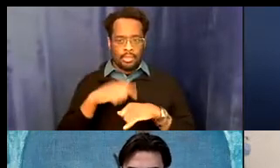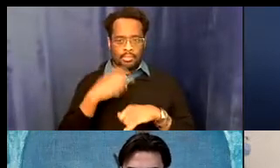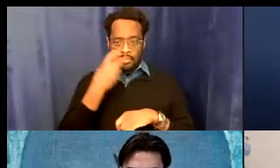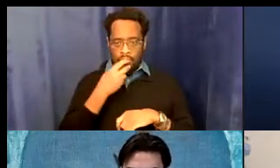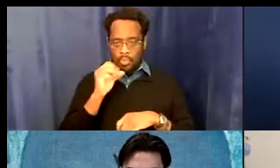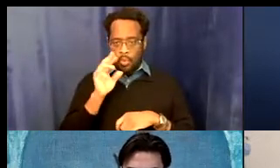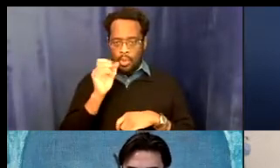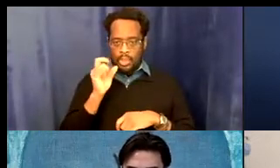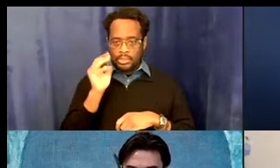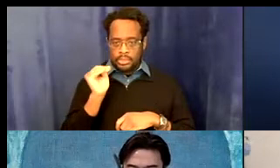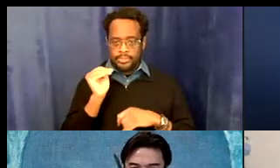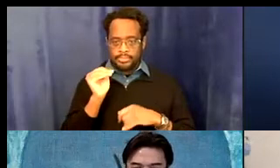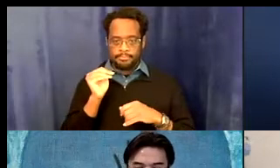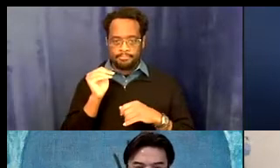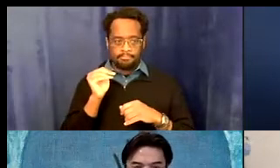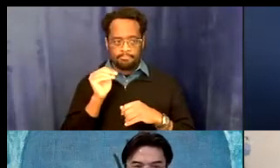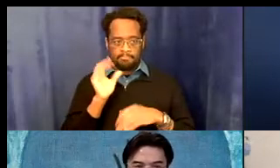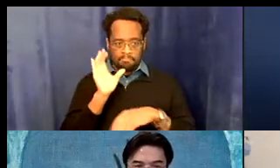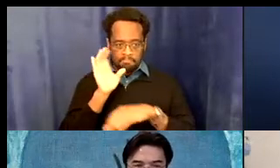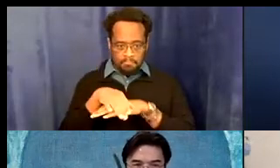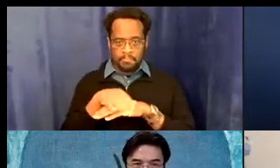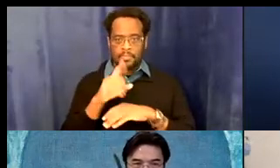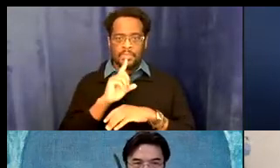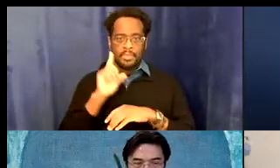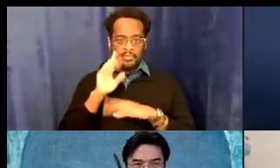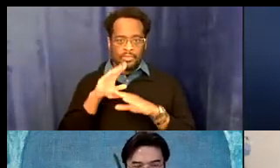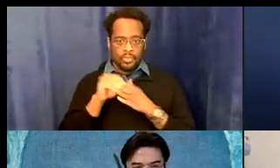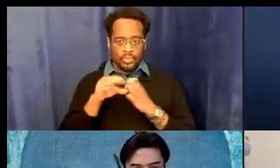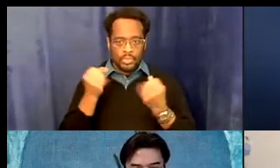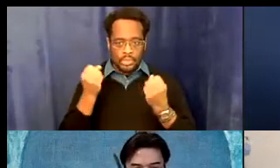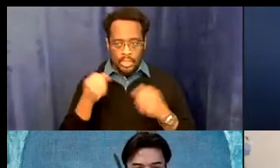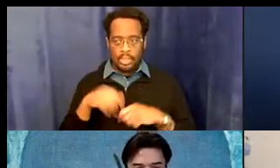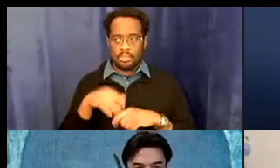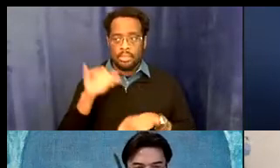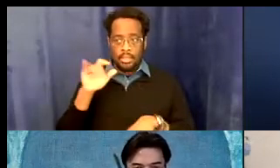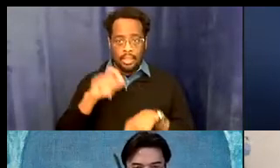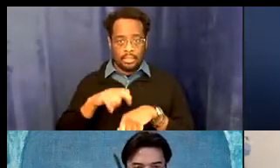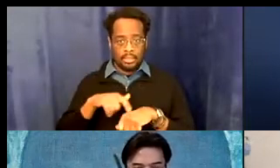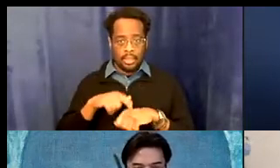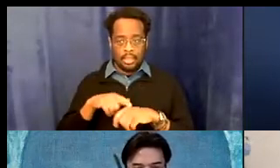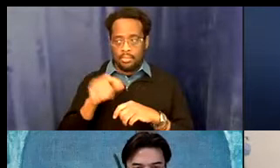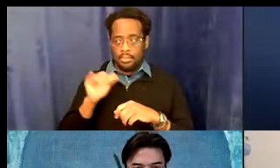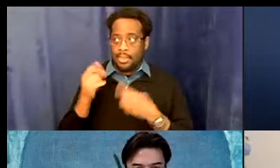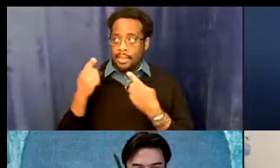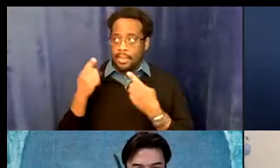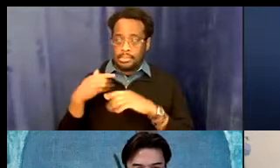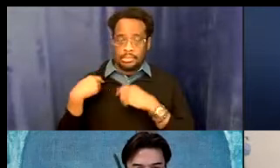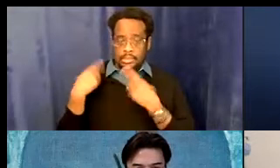at that time with the oralism um and the force of that within a lot of deaf communities and the